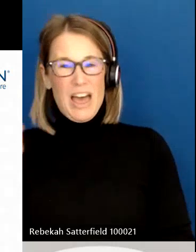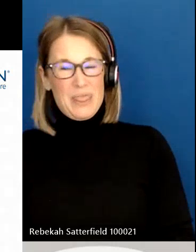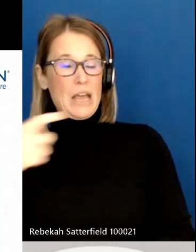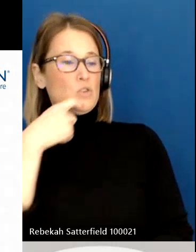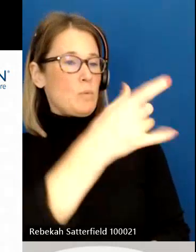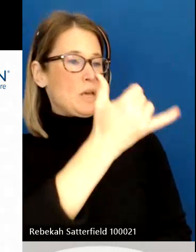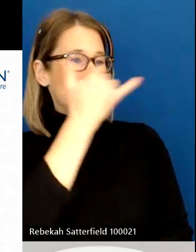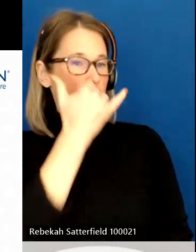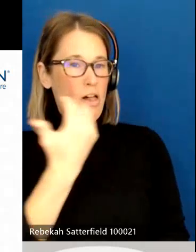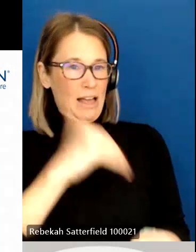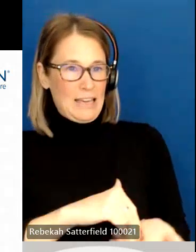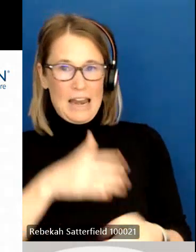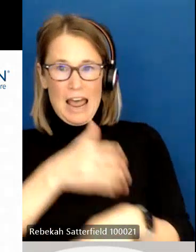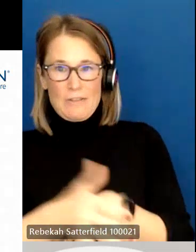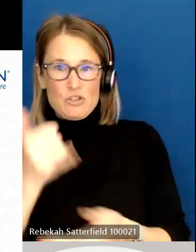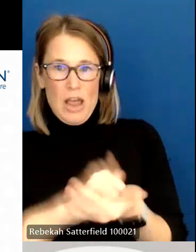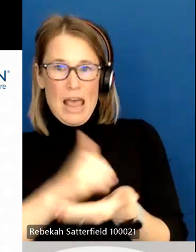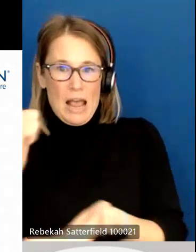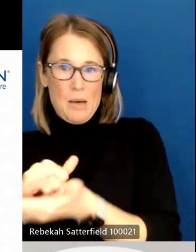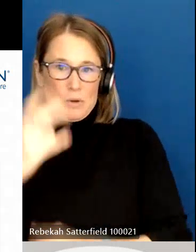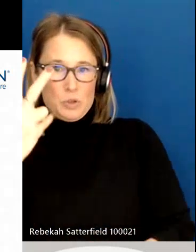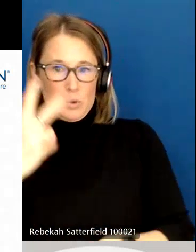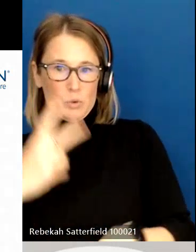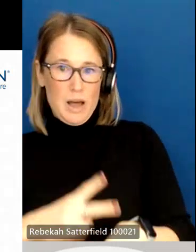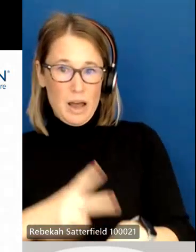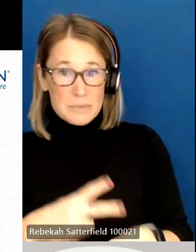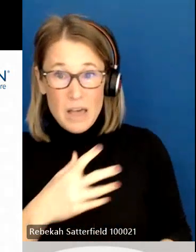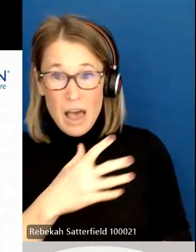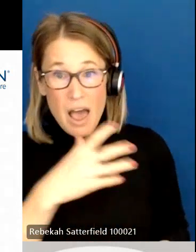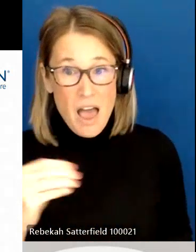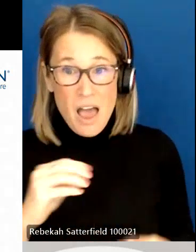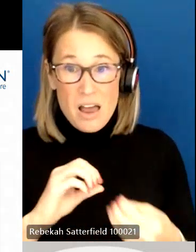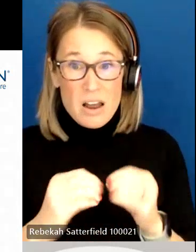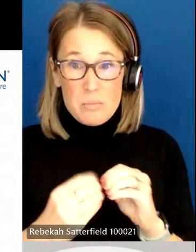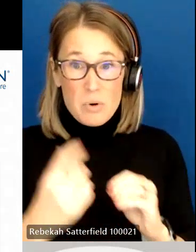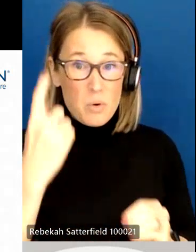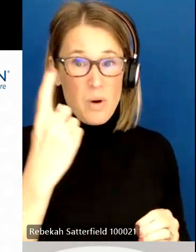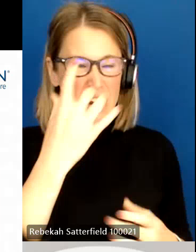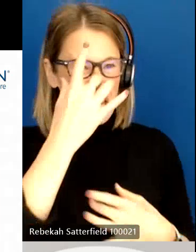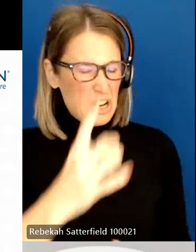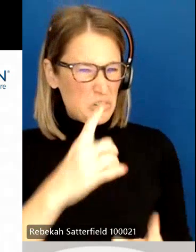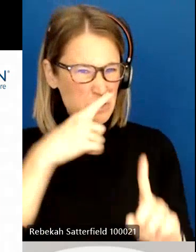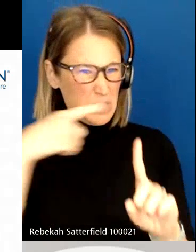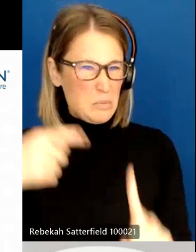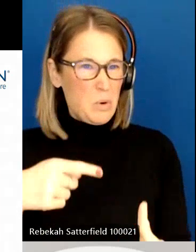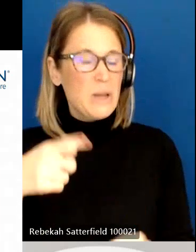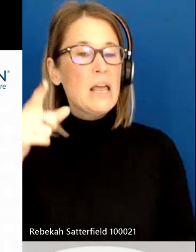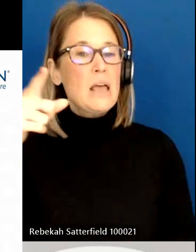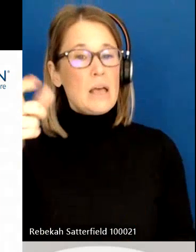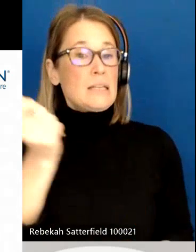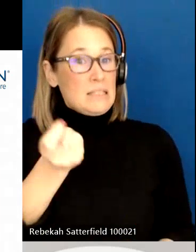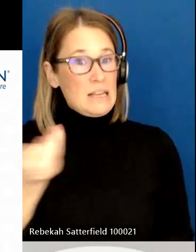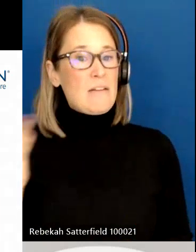twice so uh and one actually very uh interesting fact is that there were several that actually on